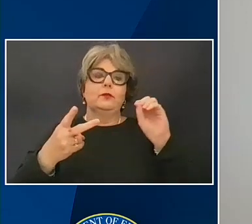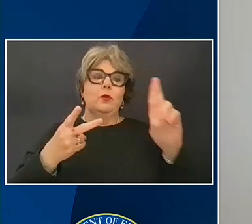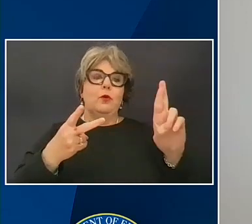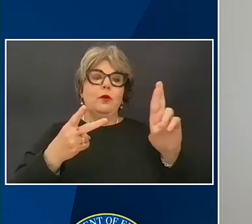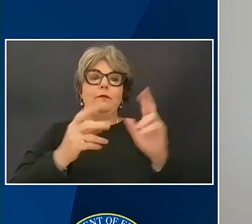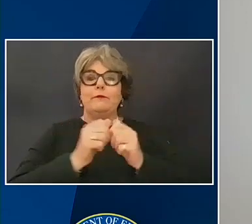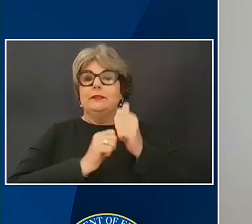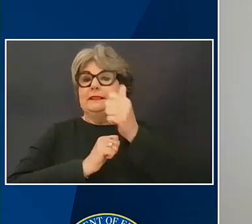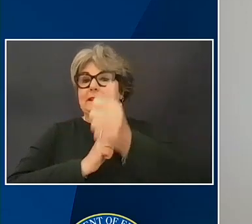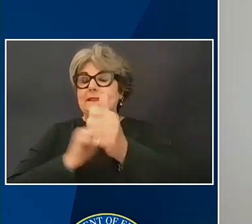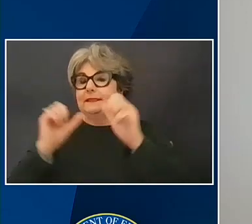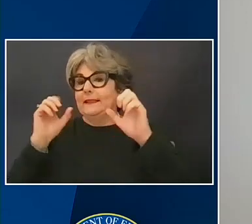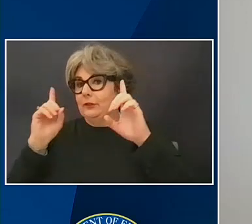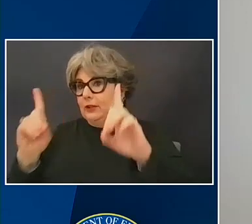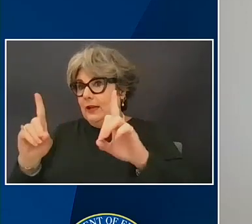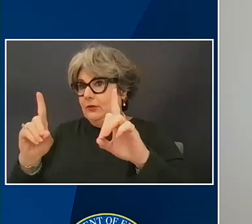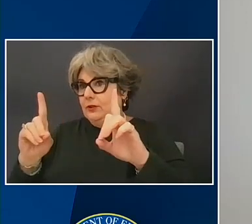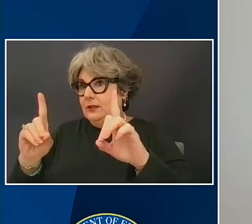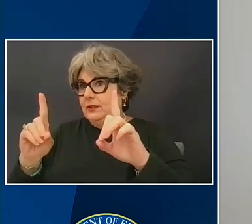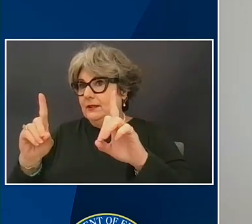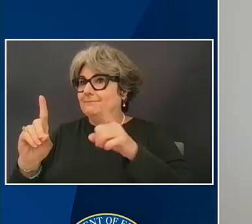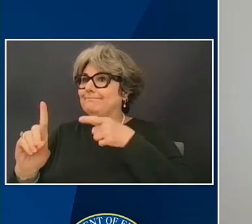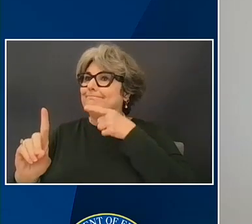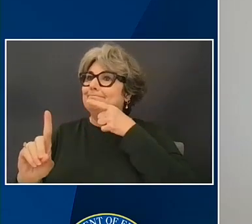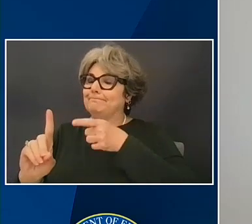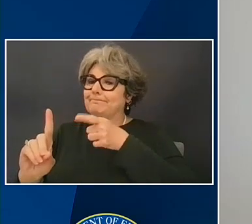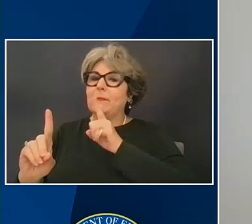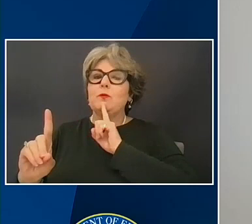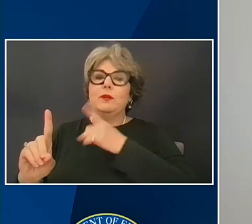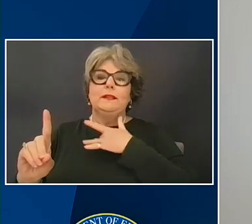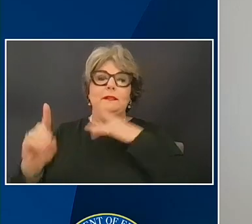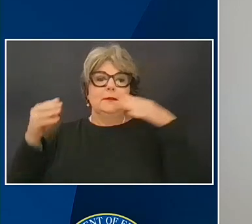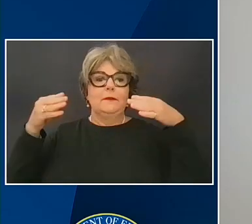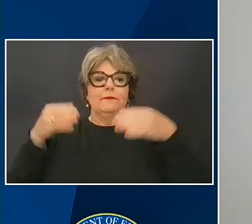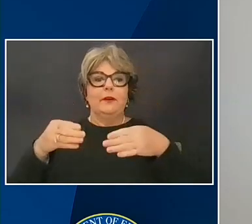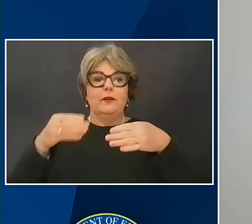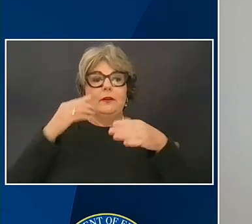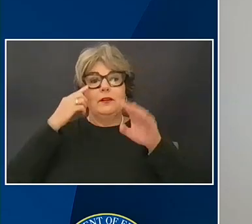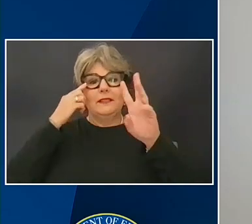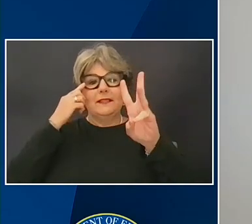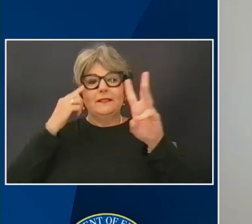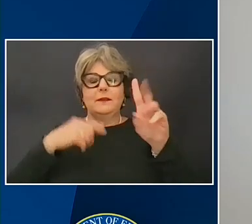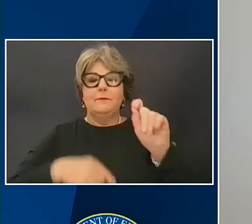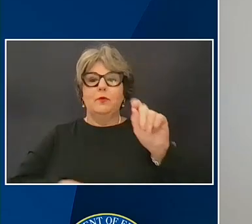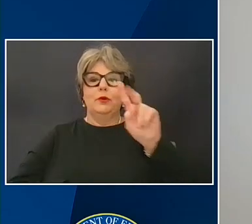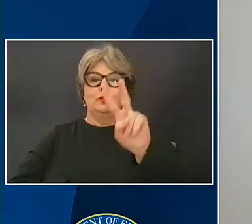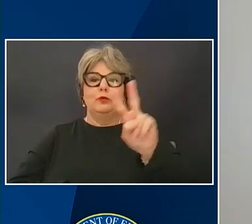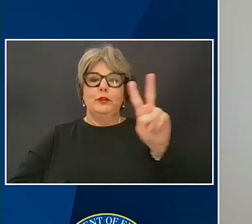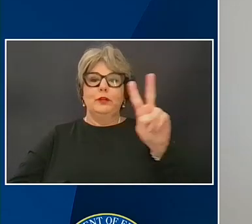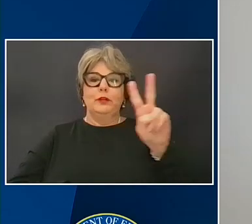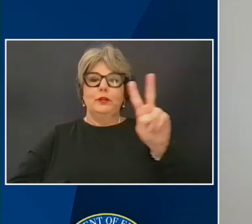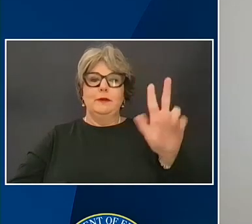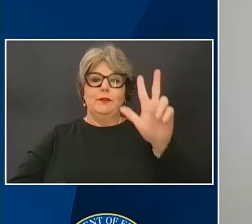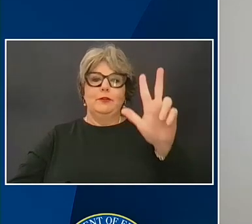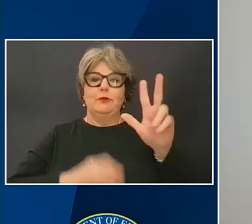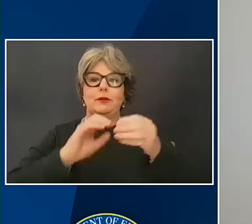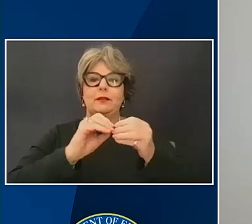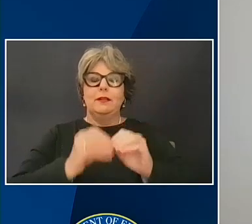coursework is actually focused on 668.22 (b)(3) romanette 1 (b).